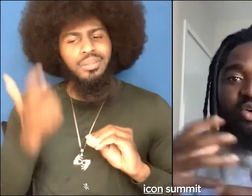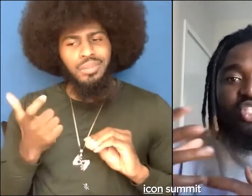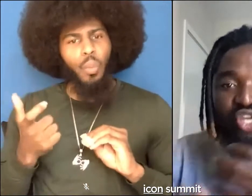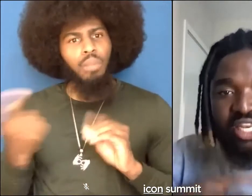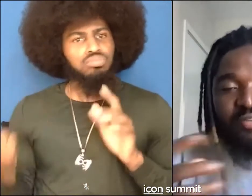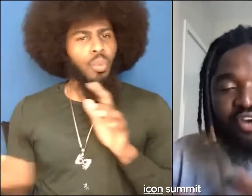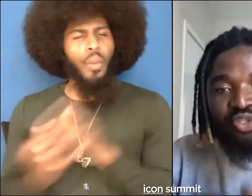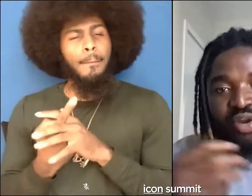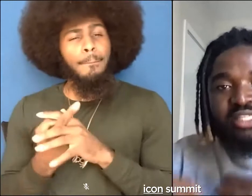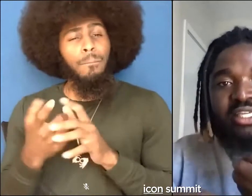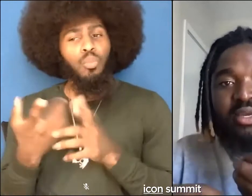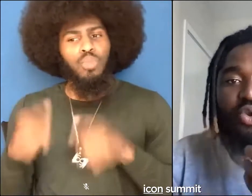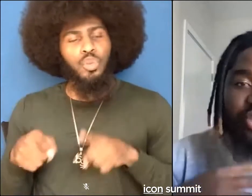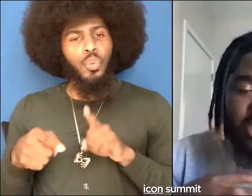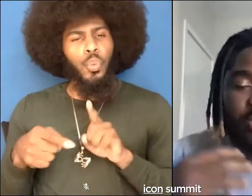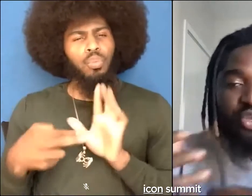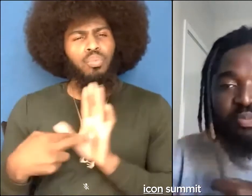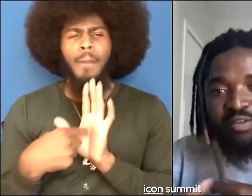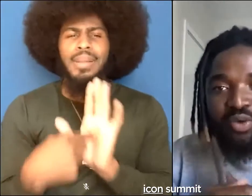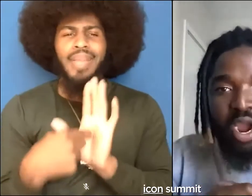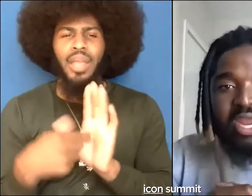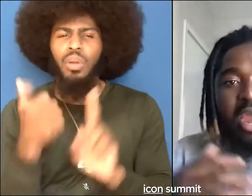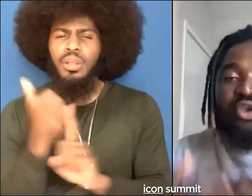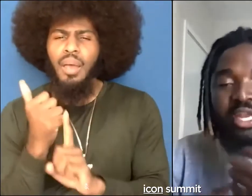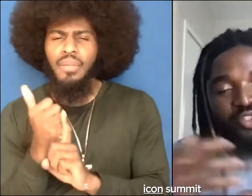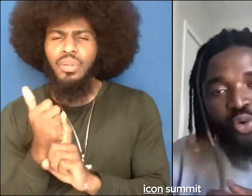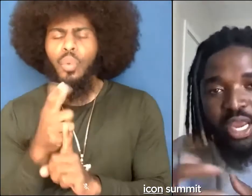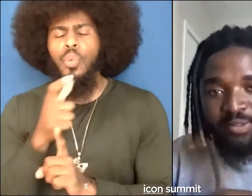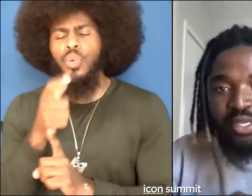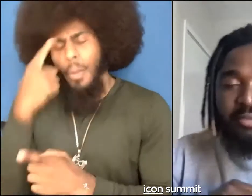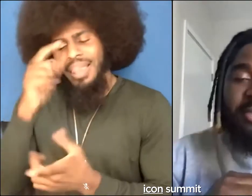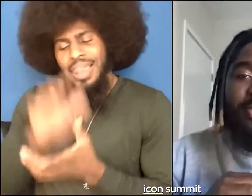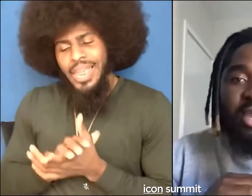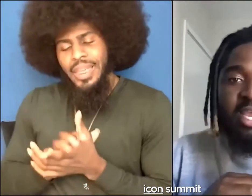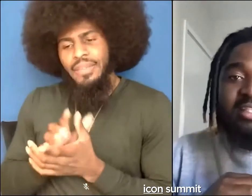In the journey of reconstructing who you think and who you believe you are, and how you end up showing up to other people.